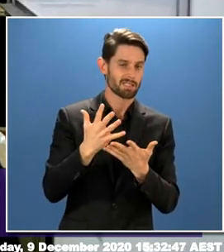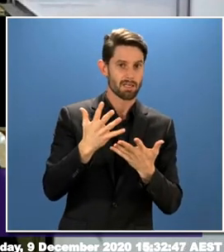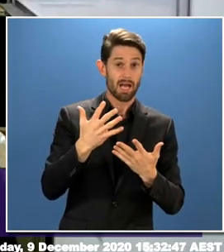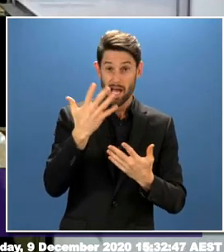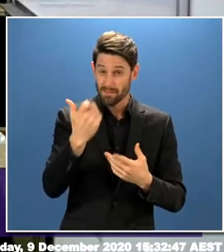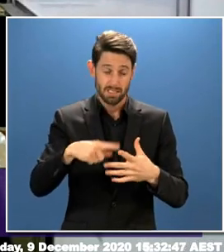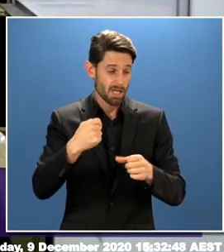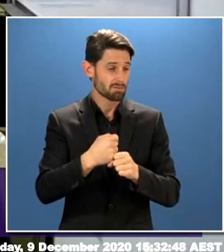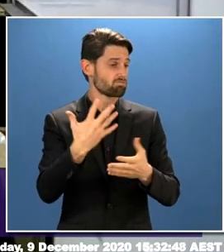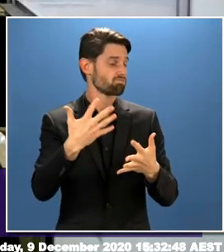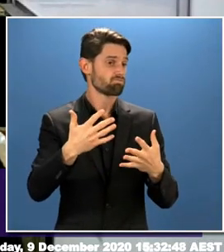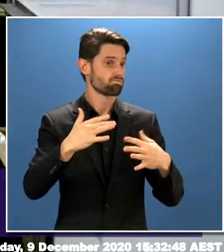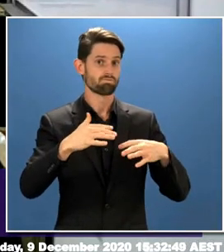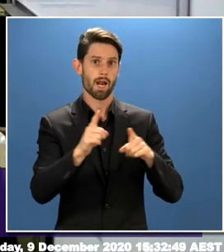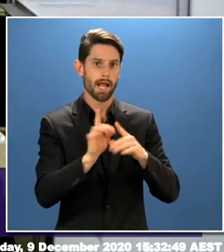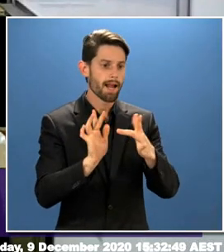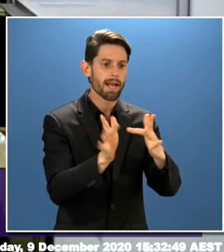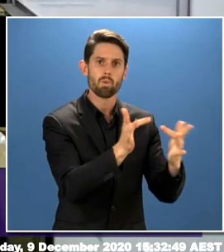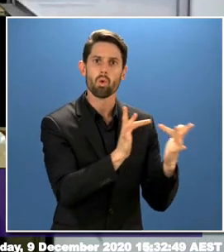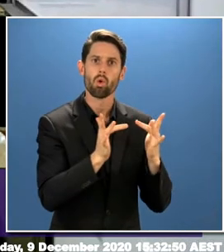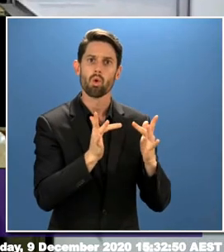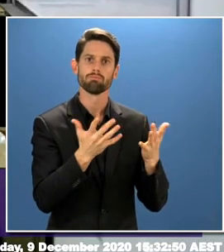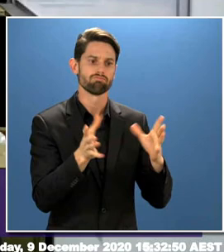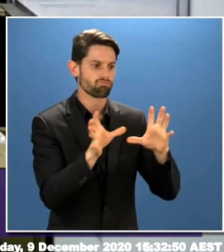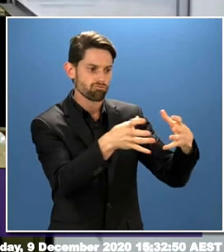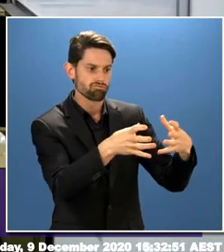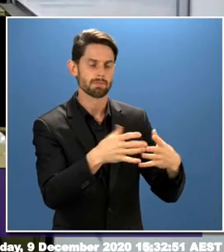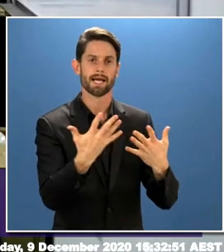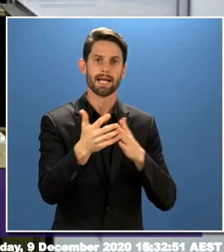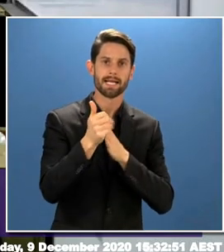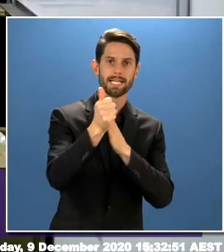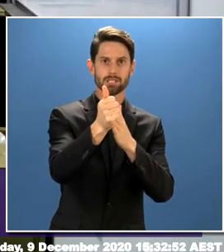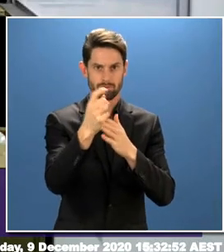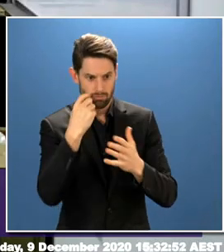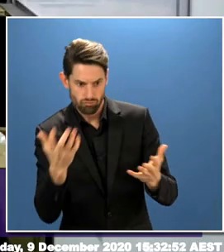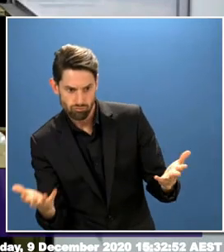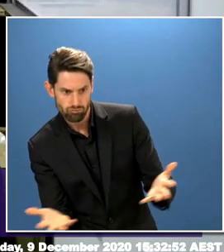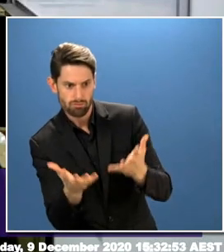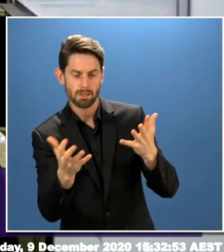Networks are so important, whether that's peer networks, leadership, supporting people in those leadership roles.